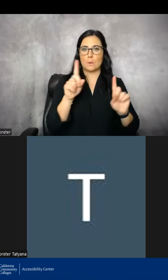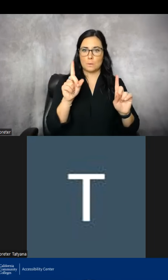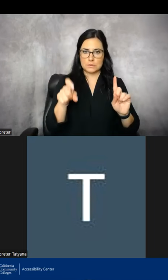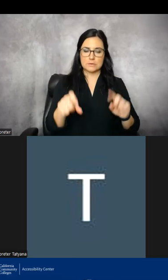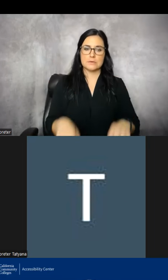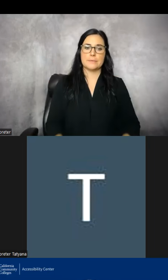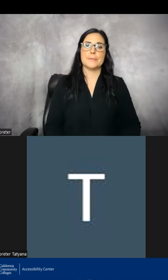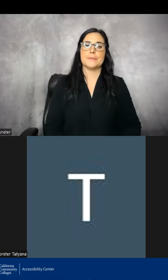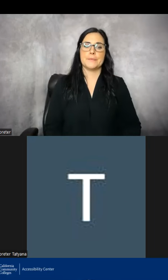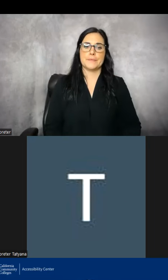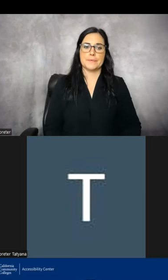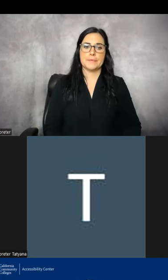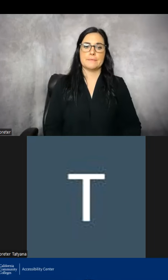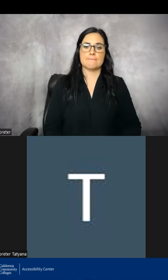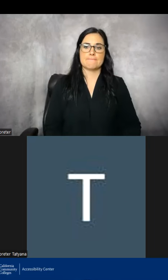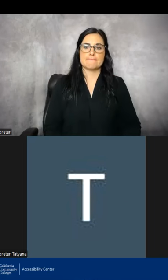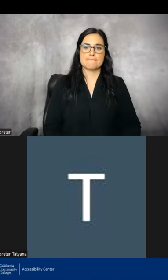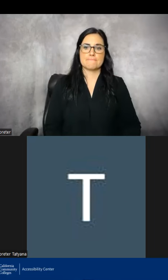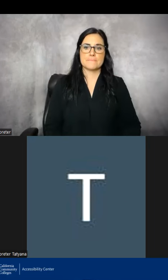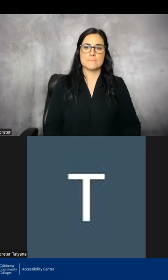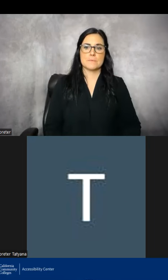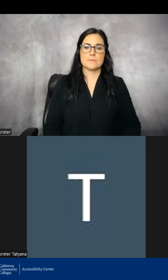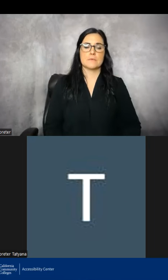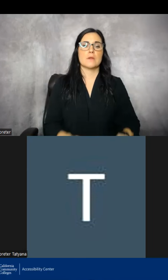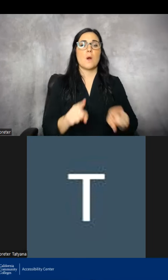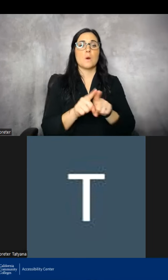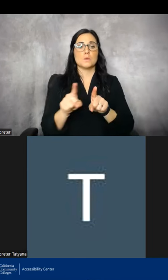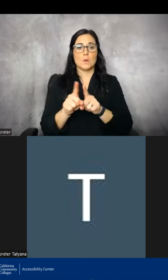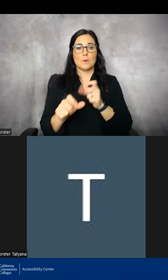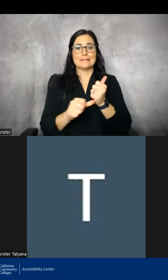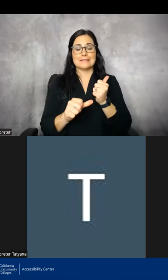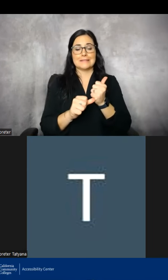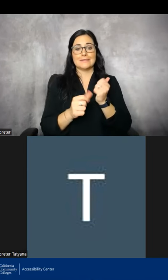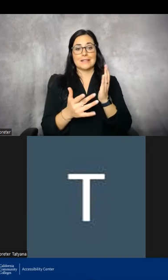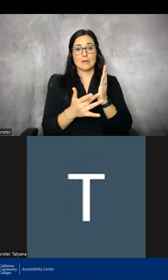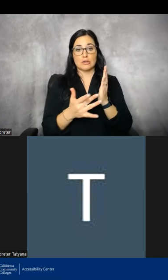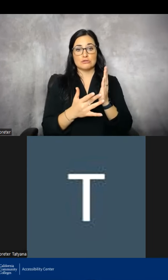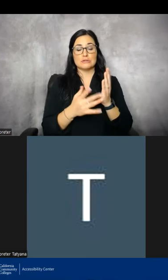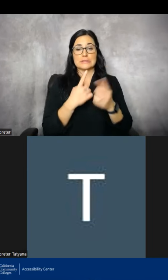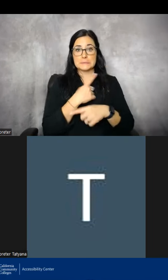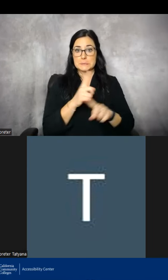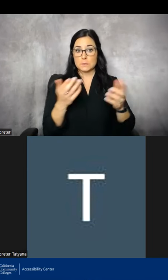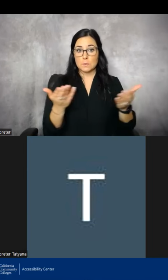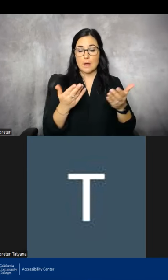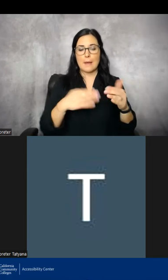Also assistive technology tells such a basic structural information